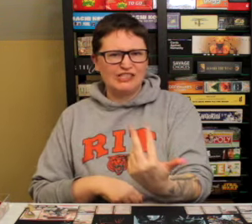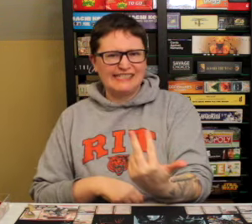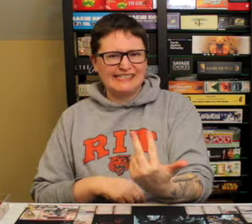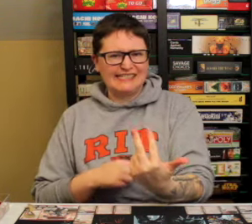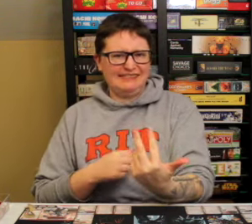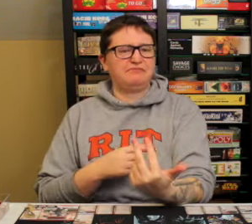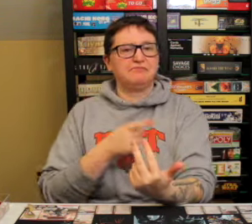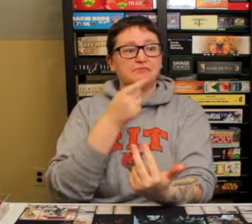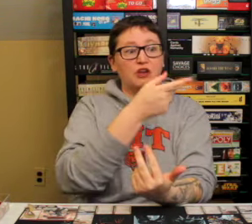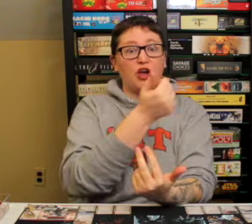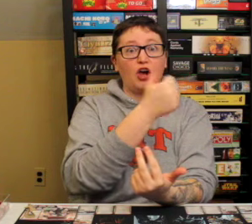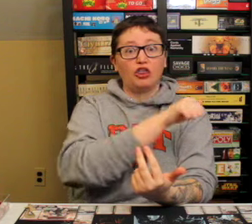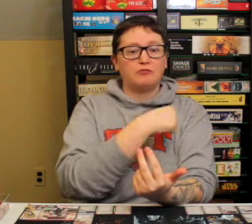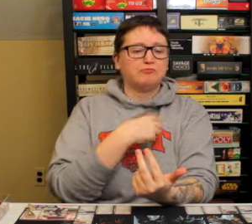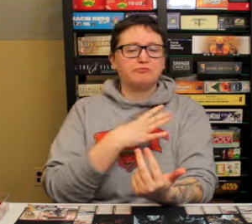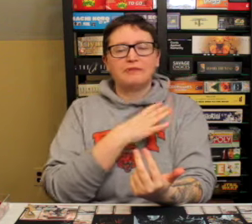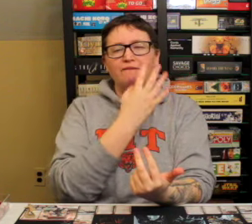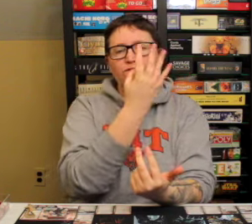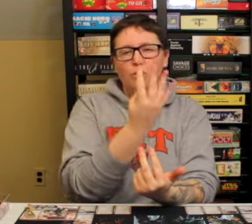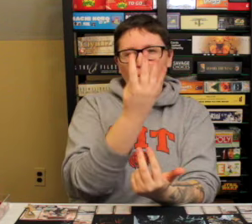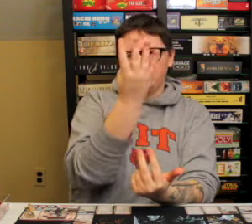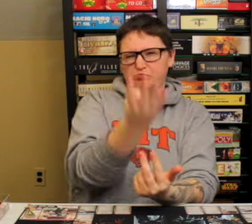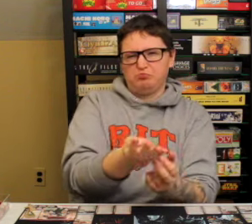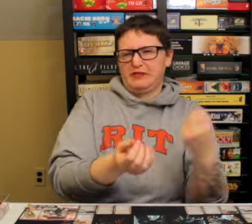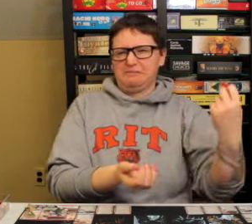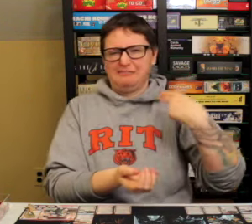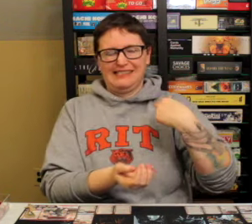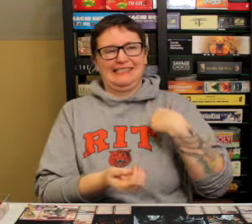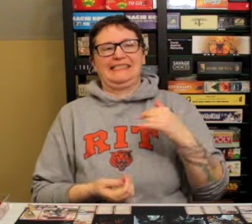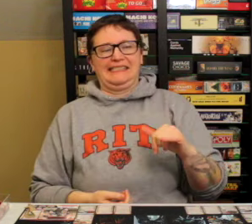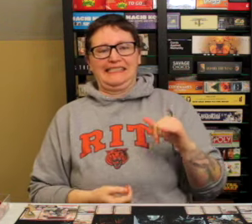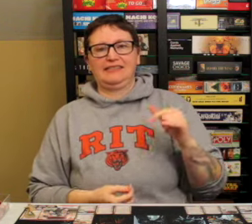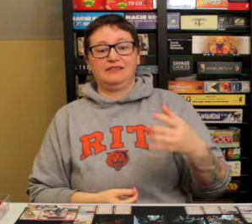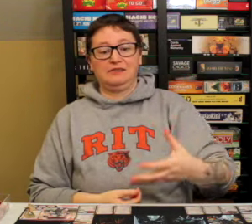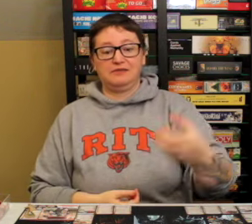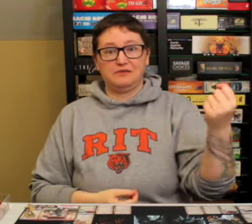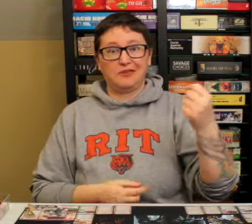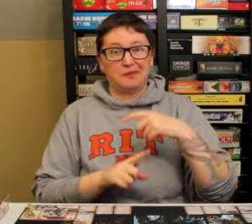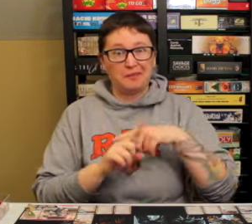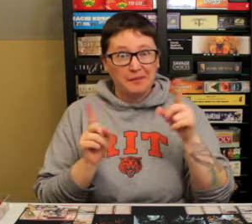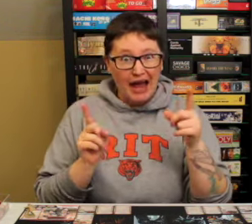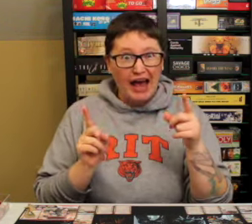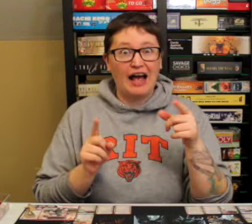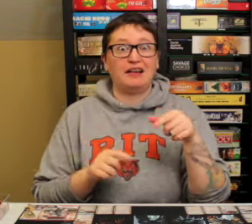I can set up oh I'll do three, the other person says well I'm gonna try four, and see if they can beat me.